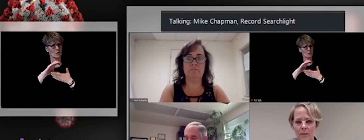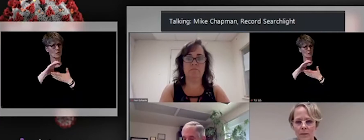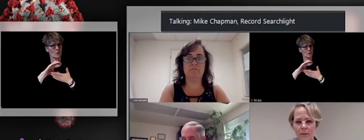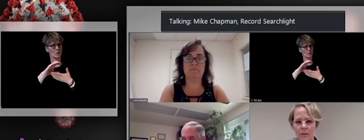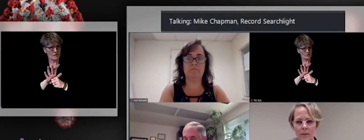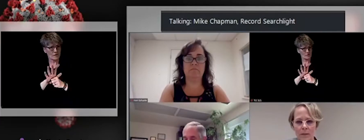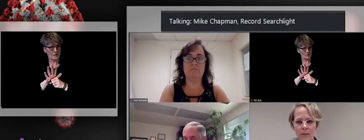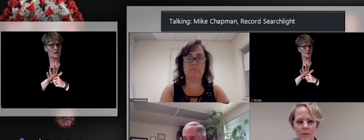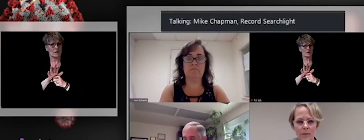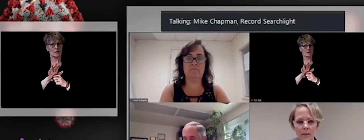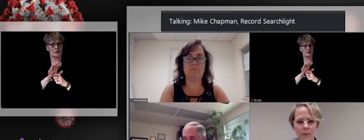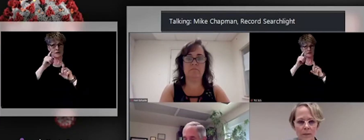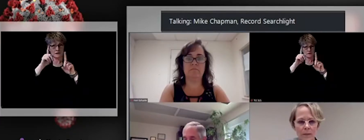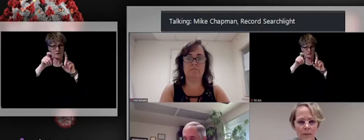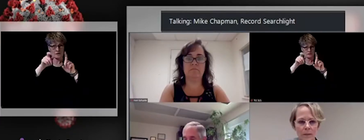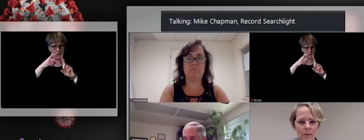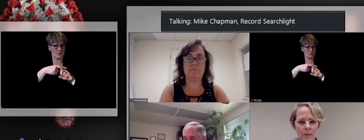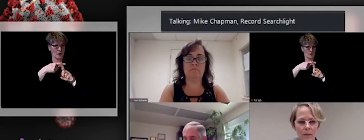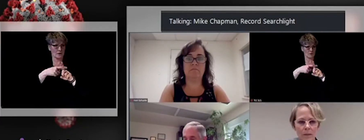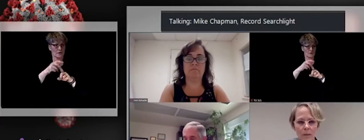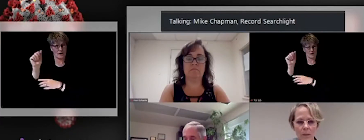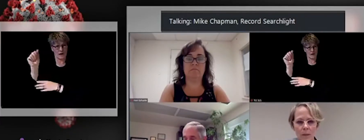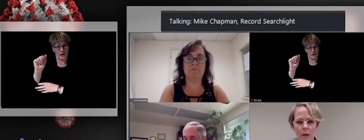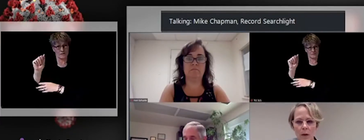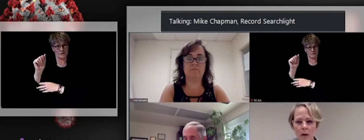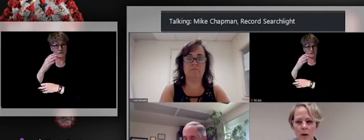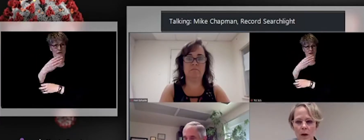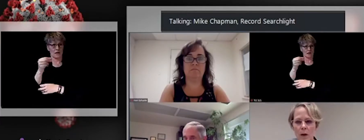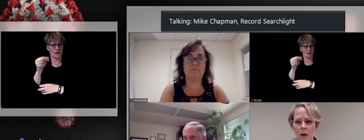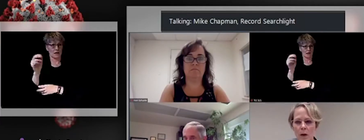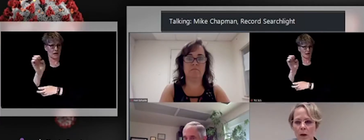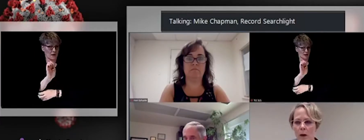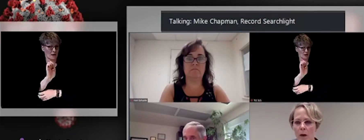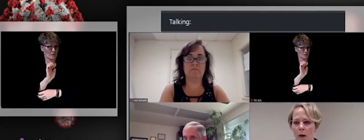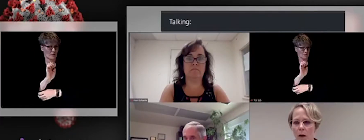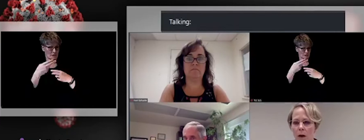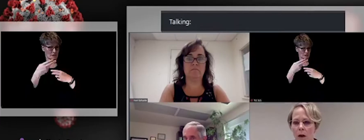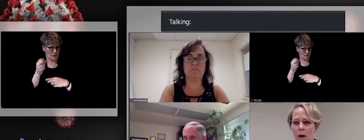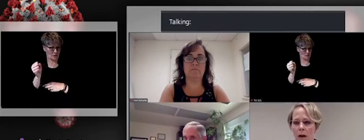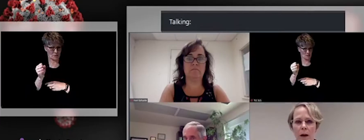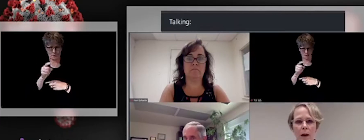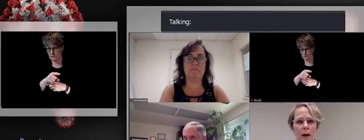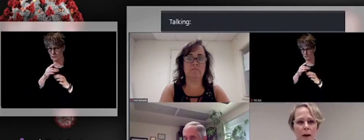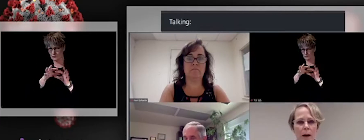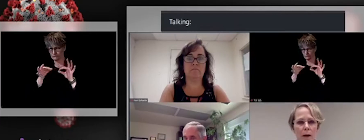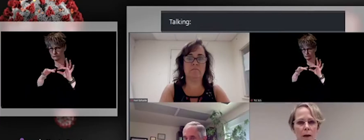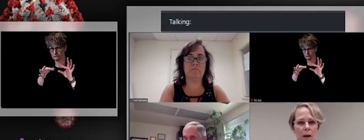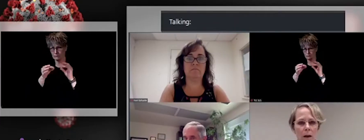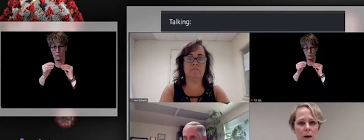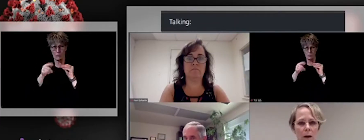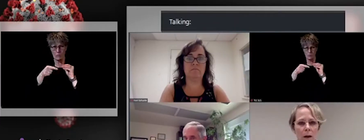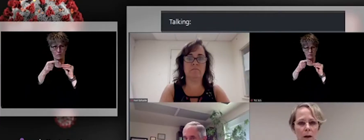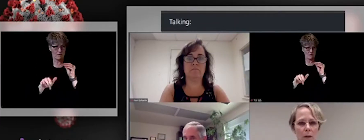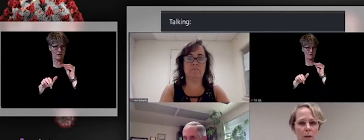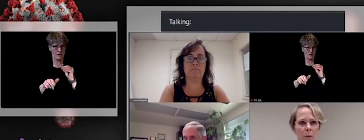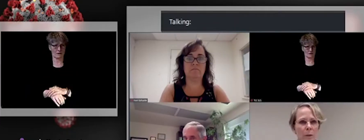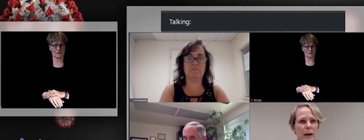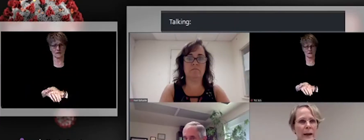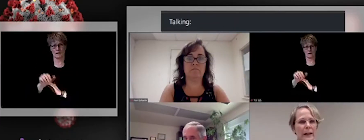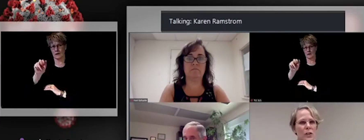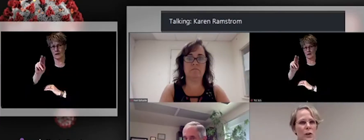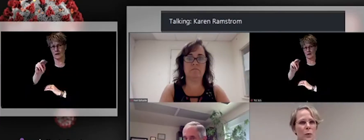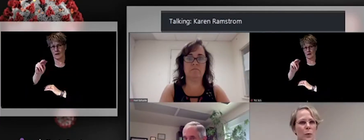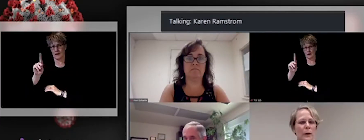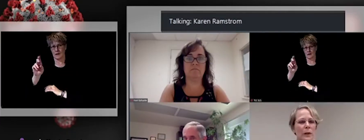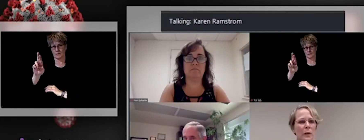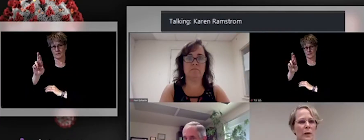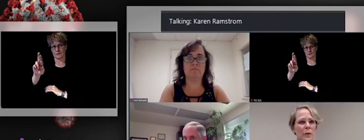public health is working with right now right?